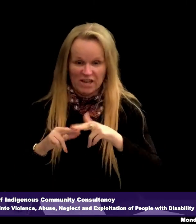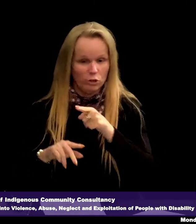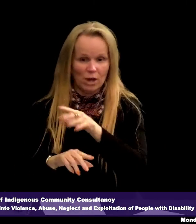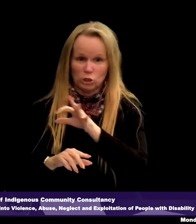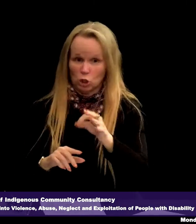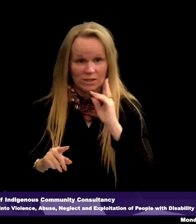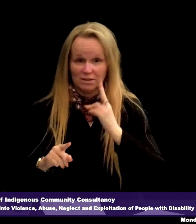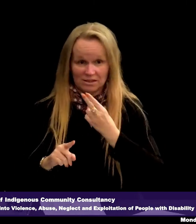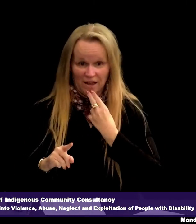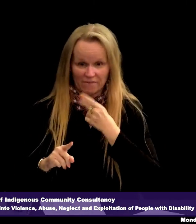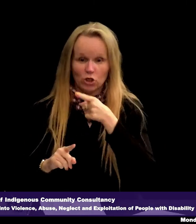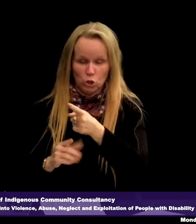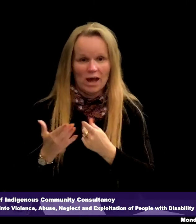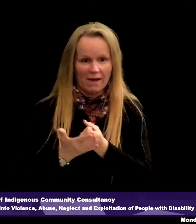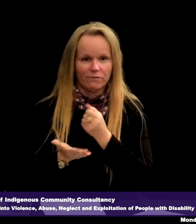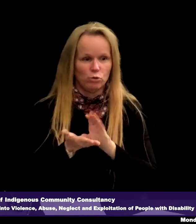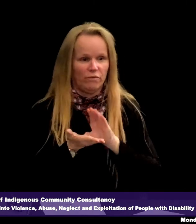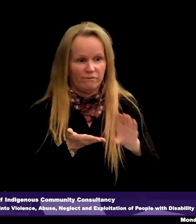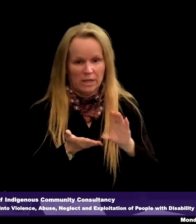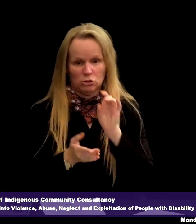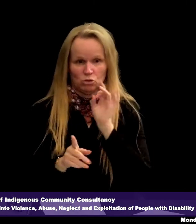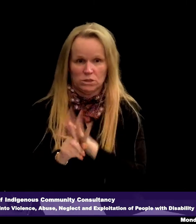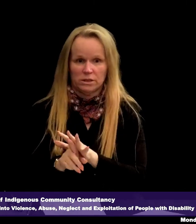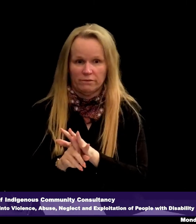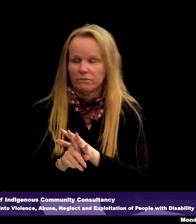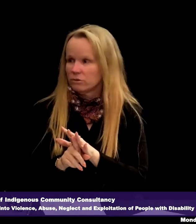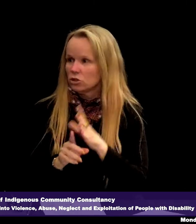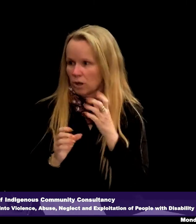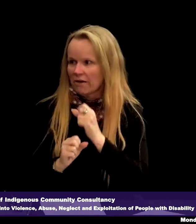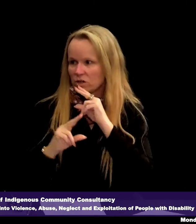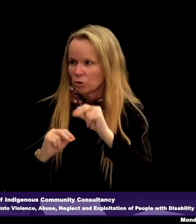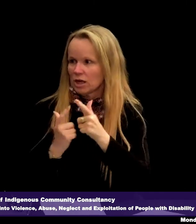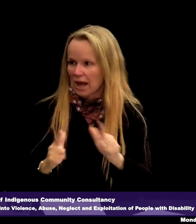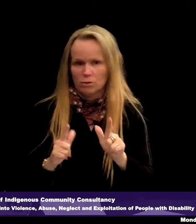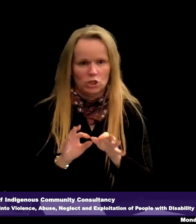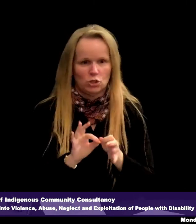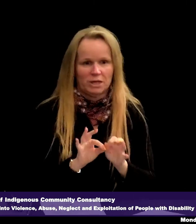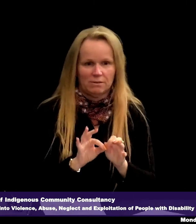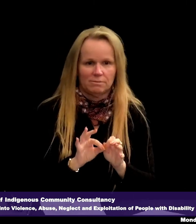to any spoken language user who is not Deaf, "Well, you have to fund this yourself if you